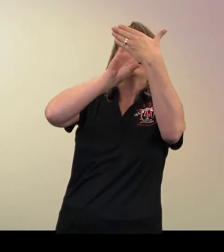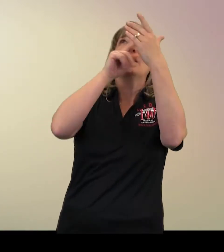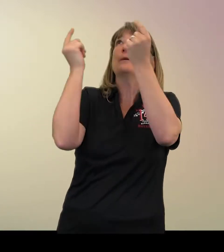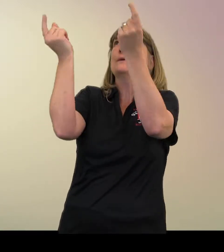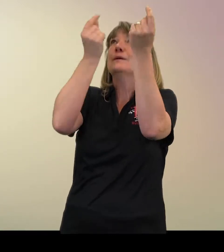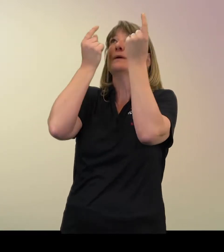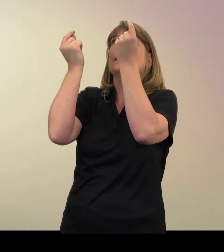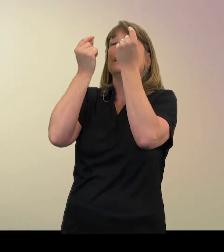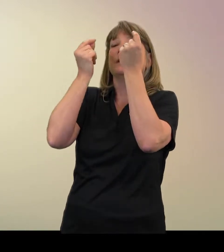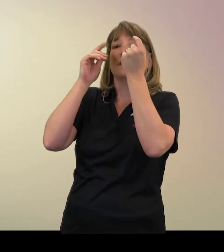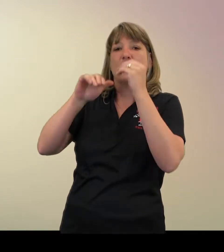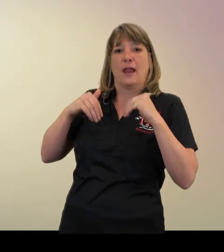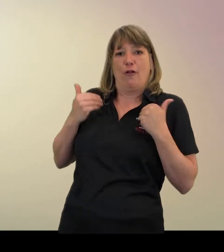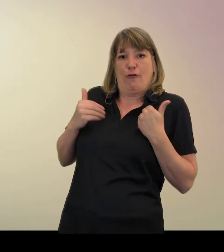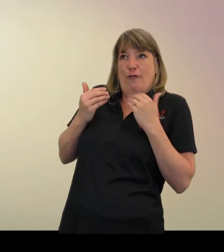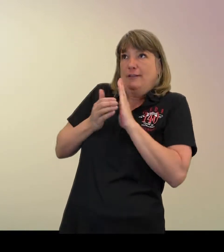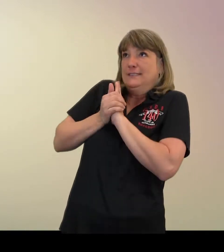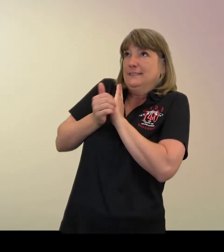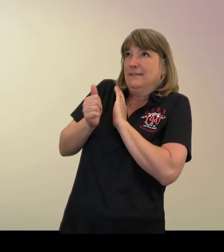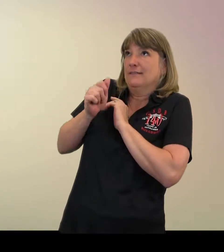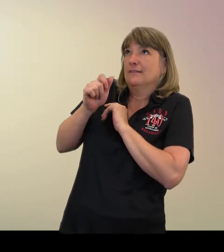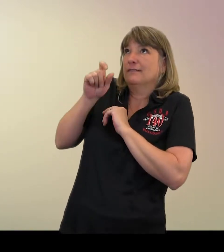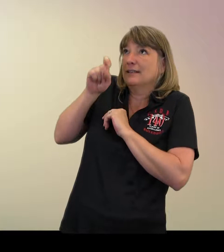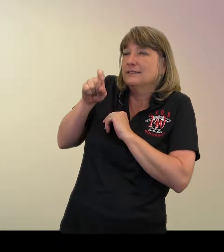are doing, which is an early skill that's necessary